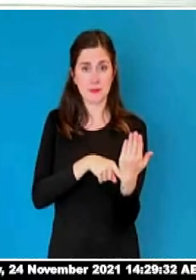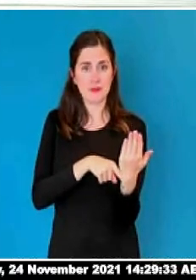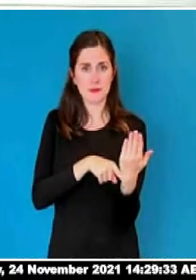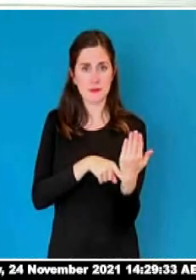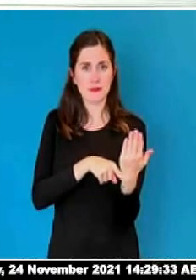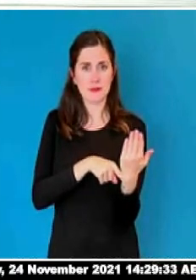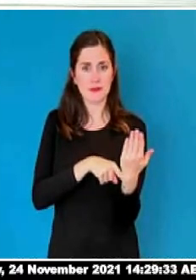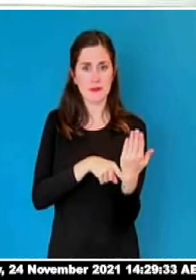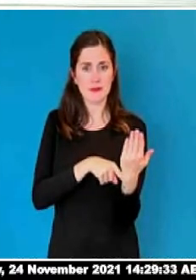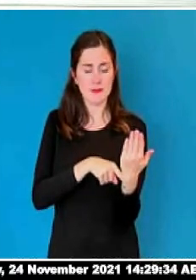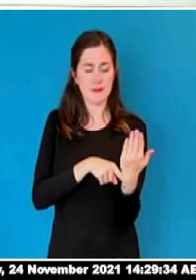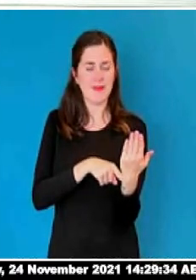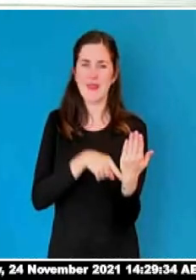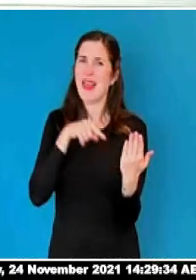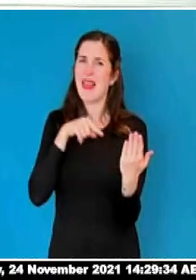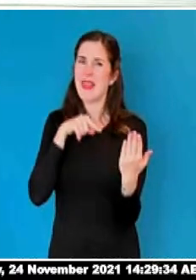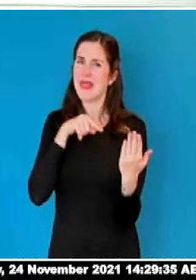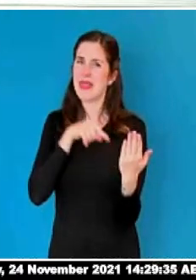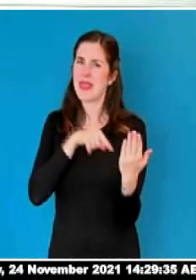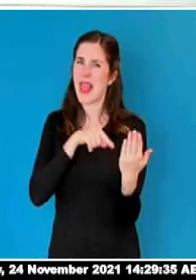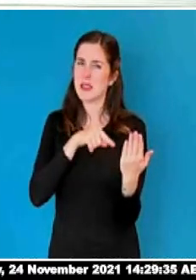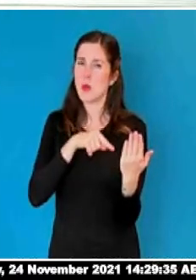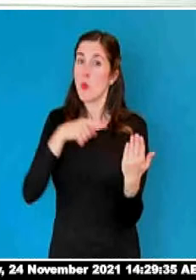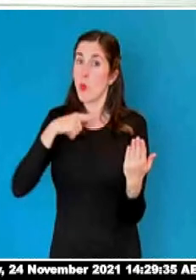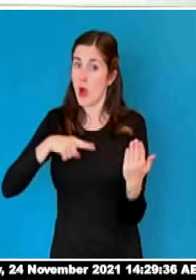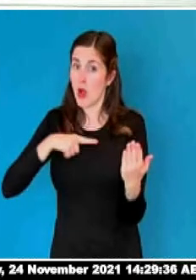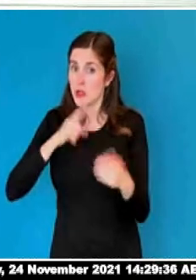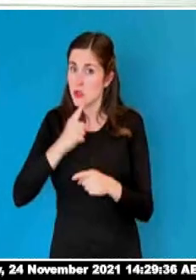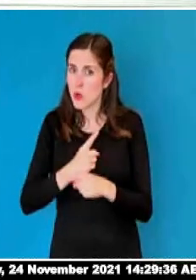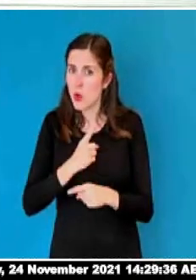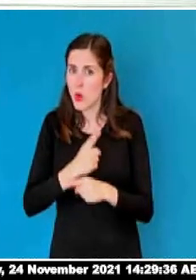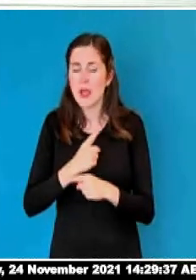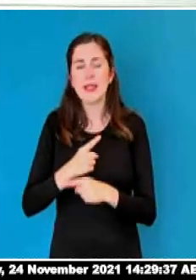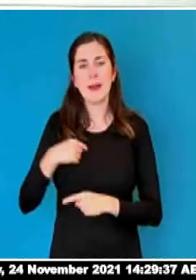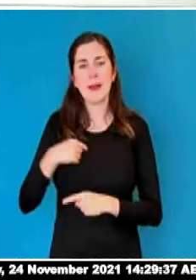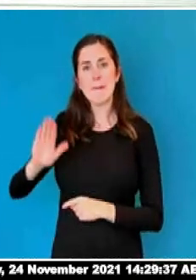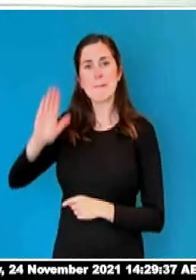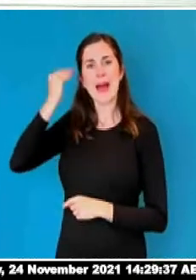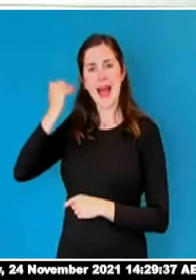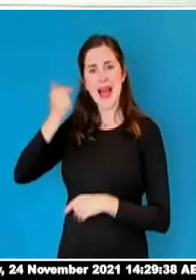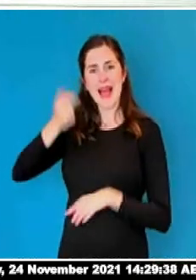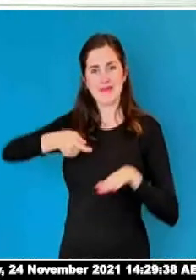gleaned from reading some of the witness statement summaries from Public Hearing 9 as